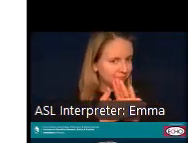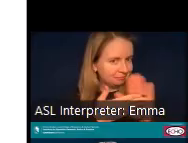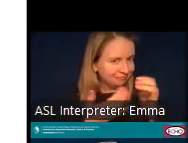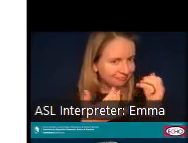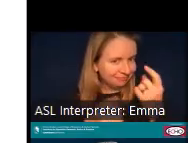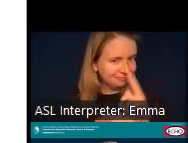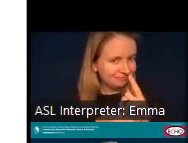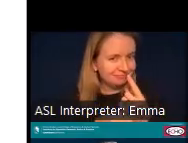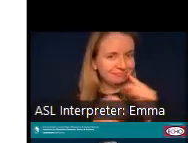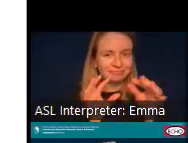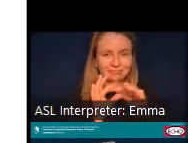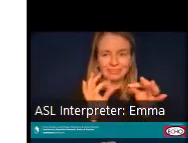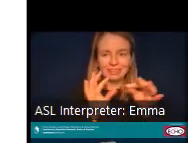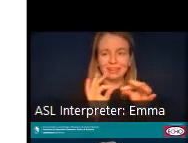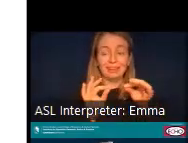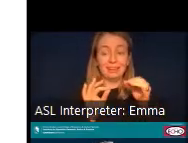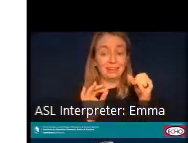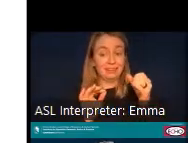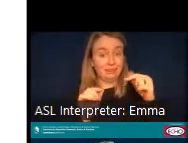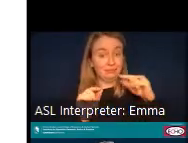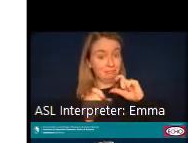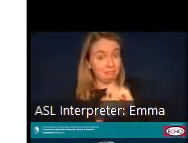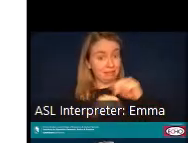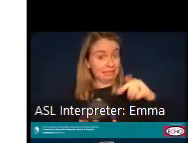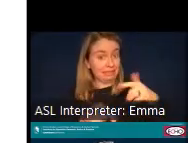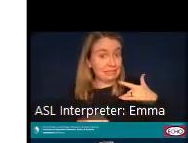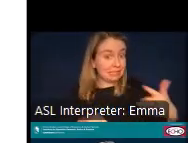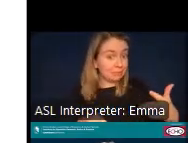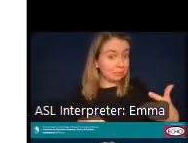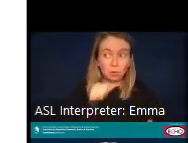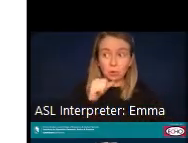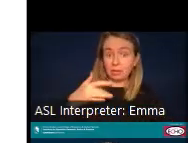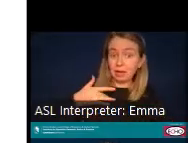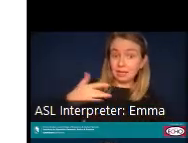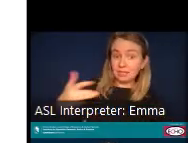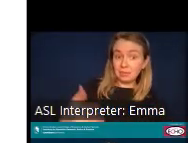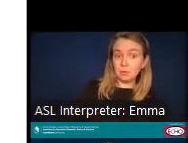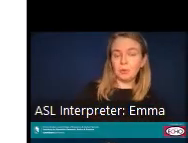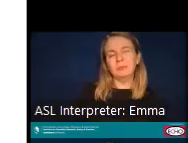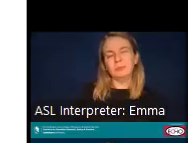saying, is this typical, or is this atypical when we're